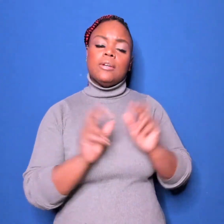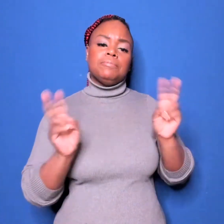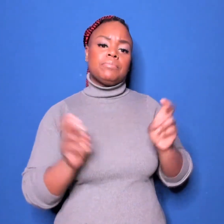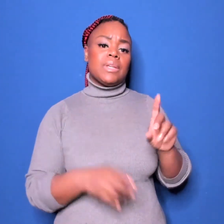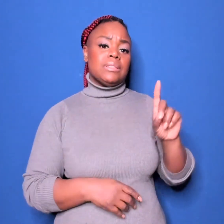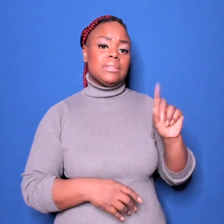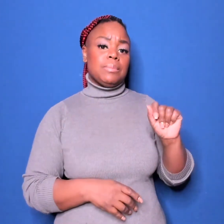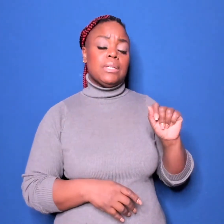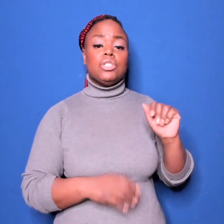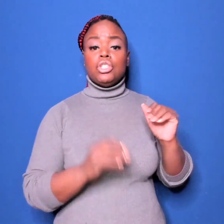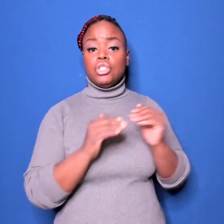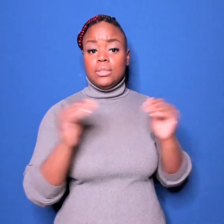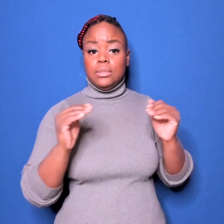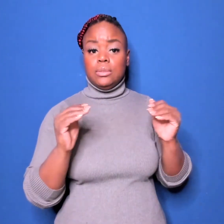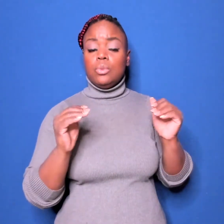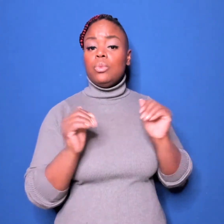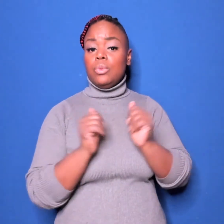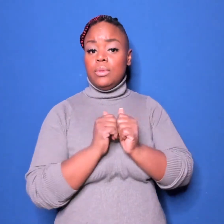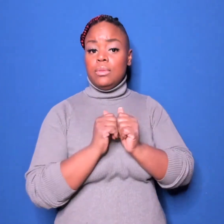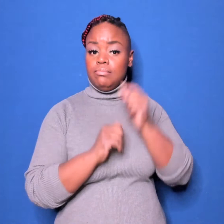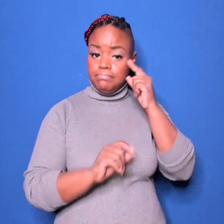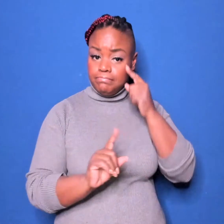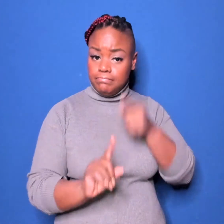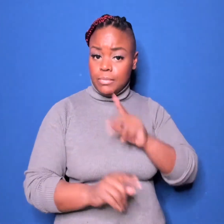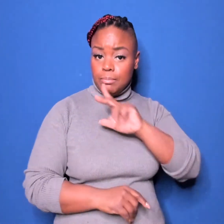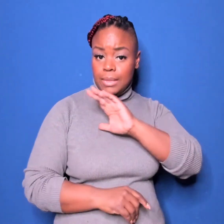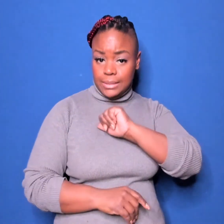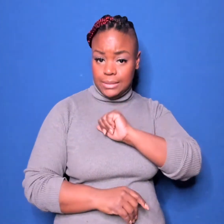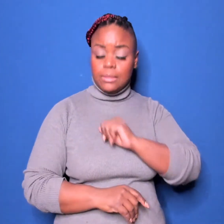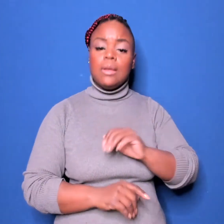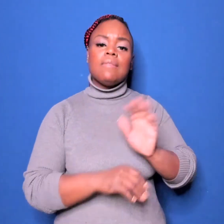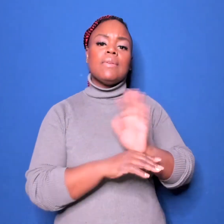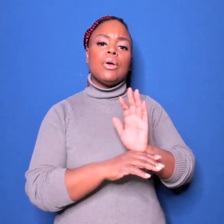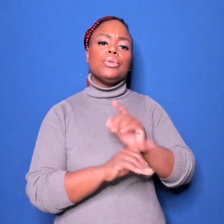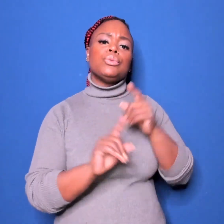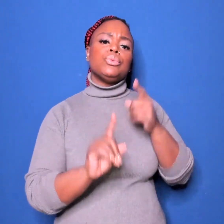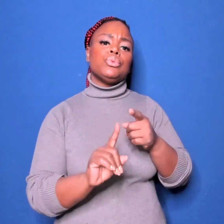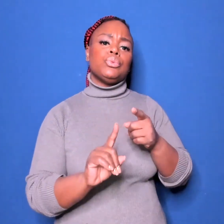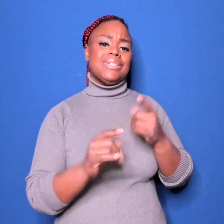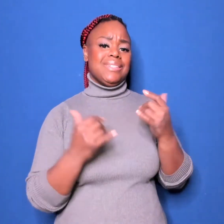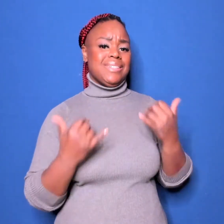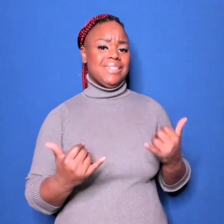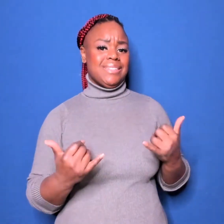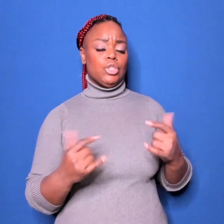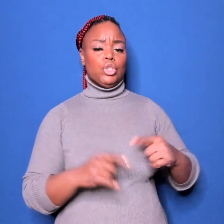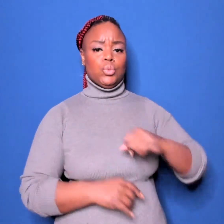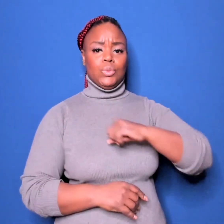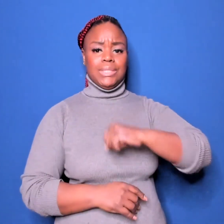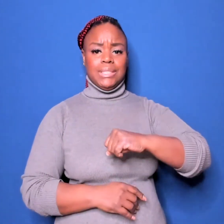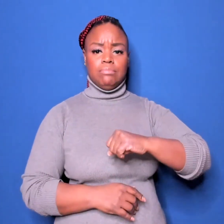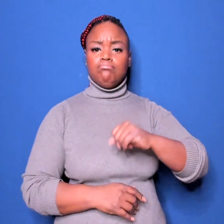along with a “Disability Justice for Palestine” video and the “To Exist is To Resist” graphic,